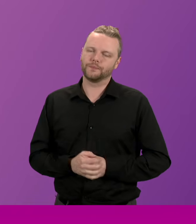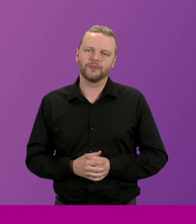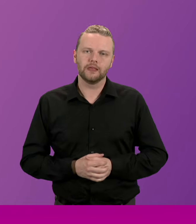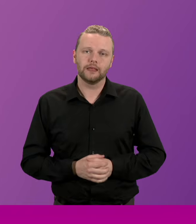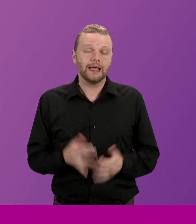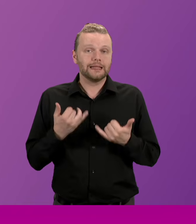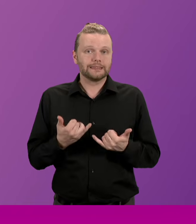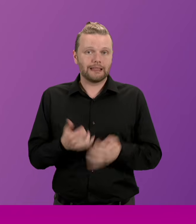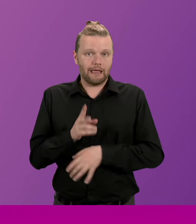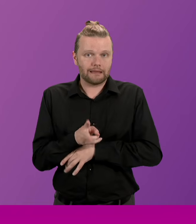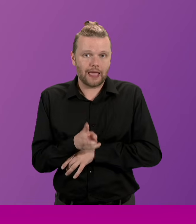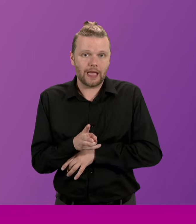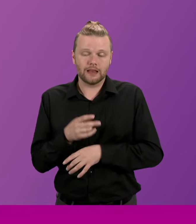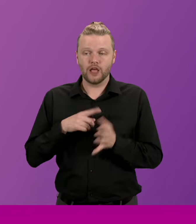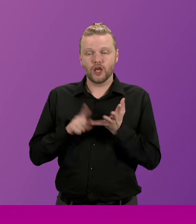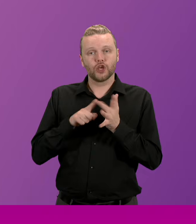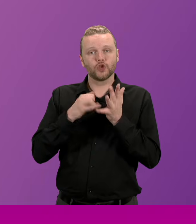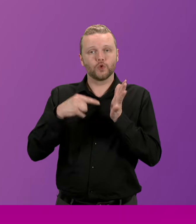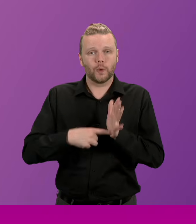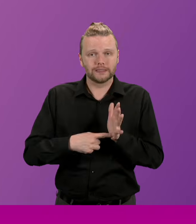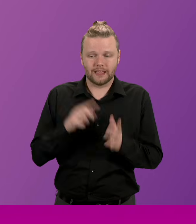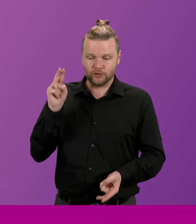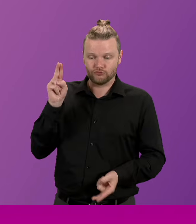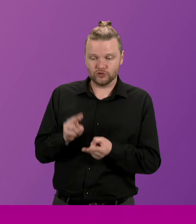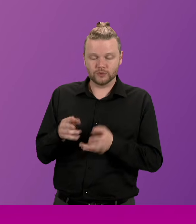Today, once again, Uist is receiving a significantly reduced ferry service, given that